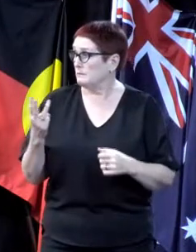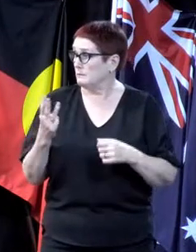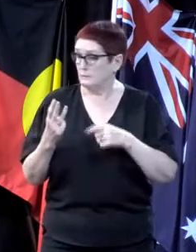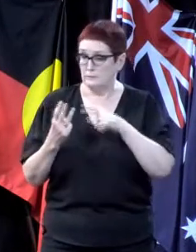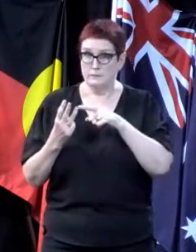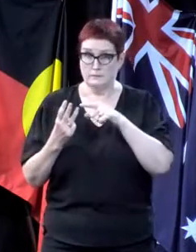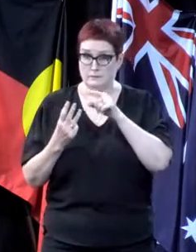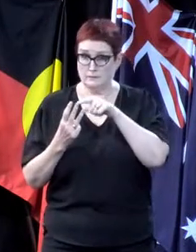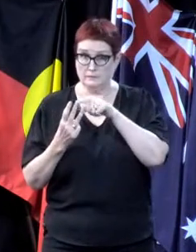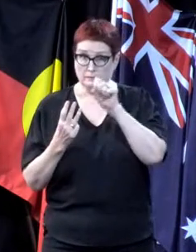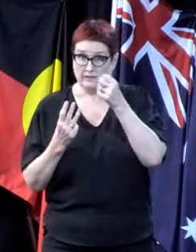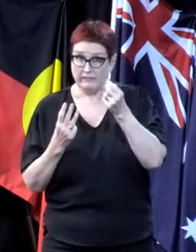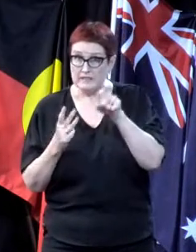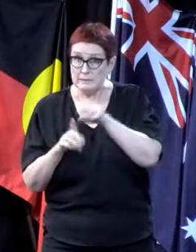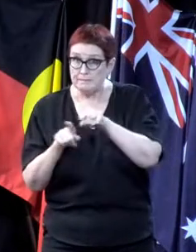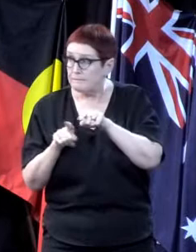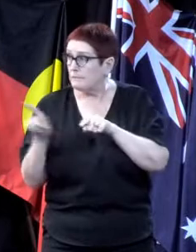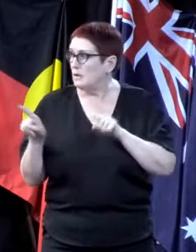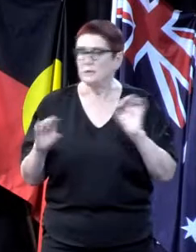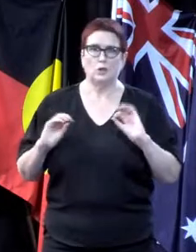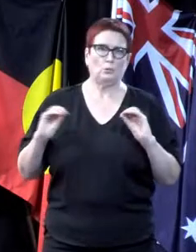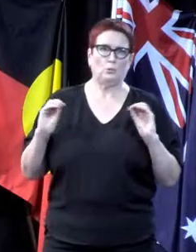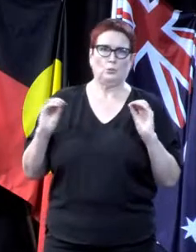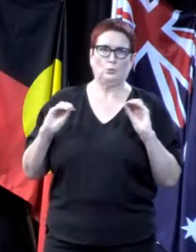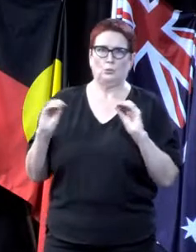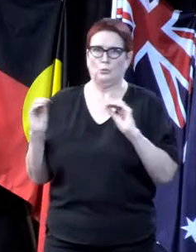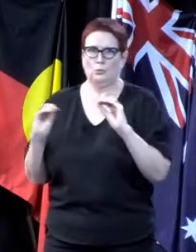You do that sort of thing, as well, at your school, do you? No. DR MELLIFONT: No? Not at the moment.